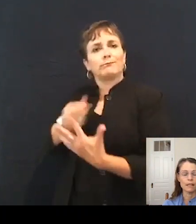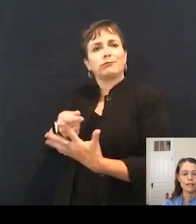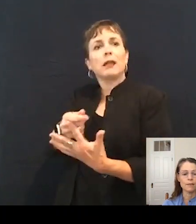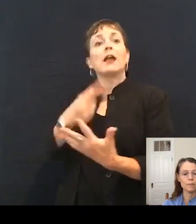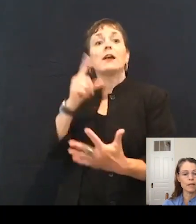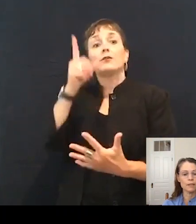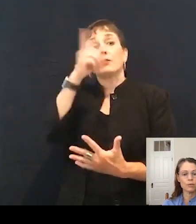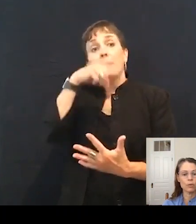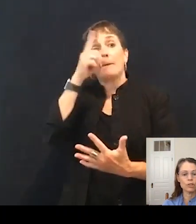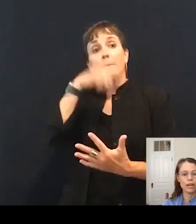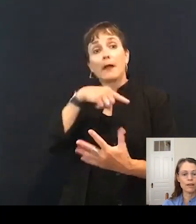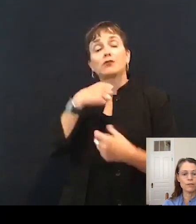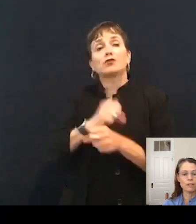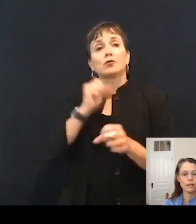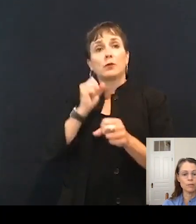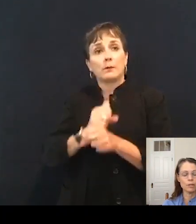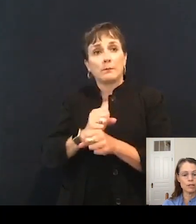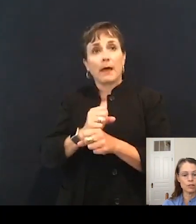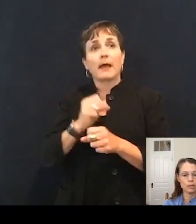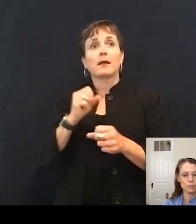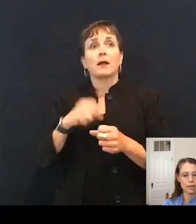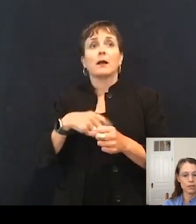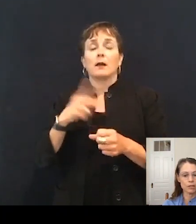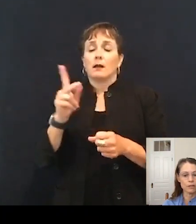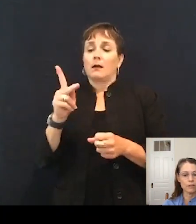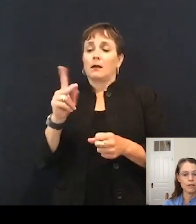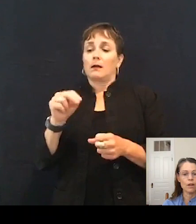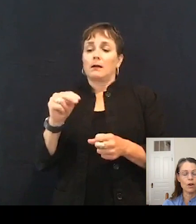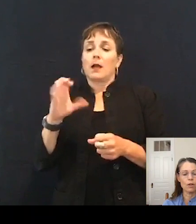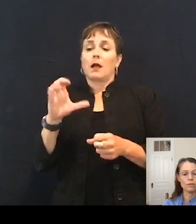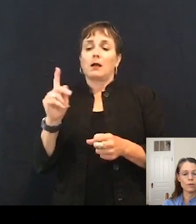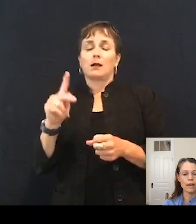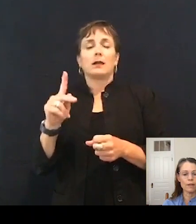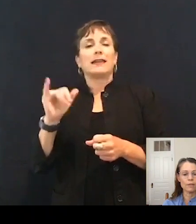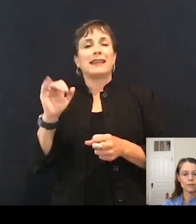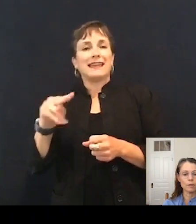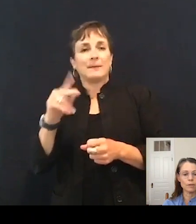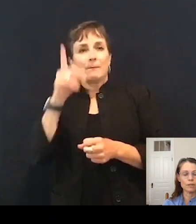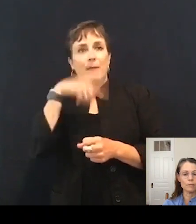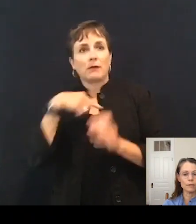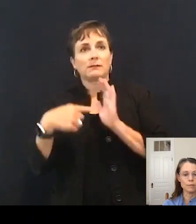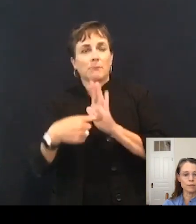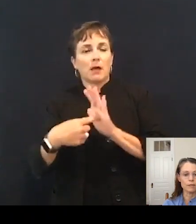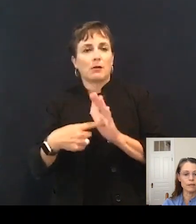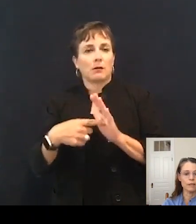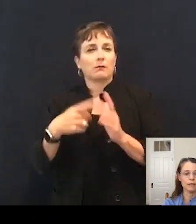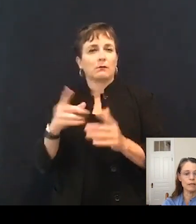The mice which have the same mutation as patients, also have similar symptoms.